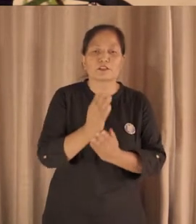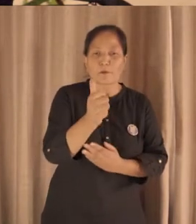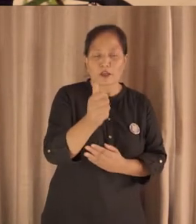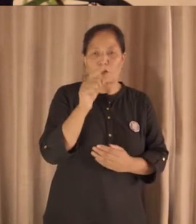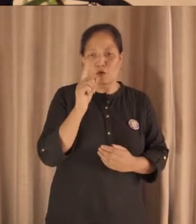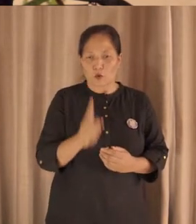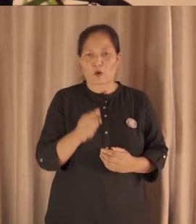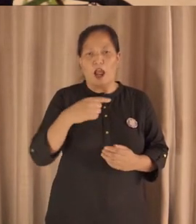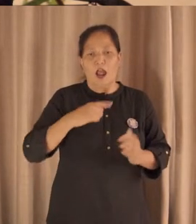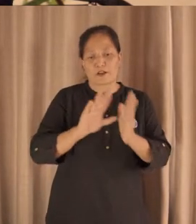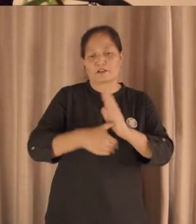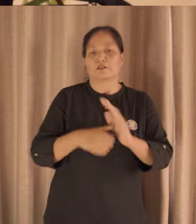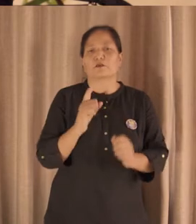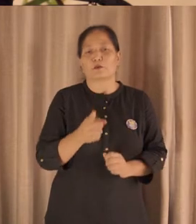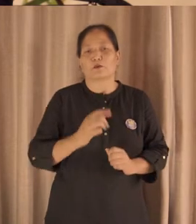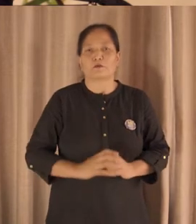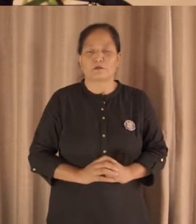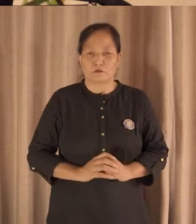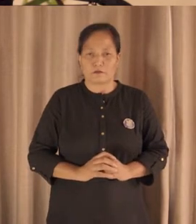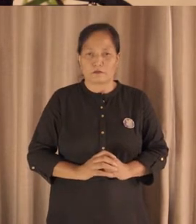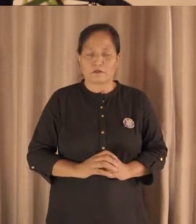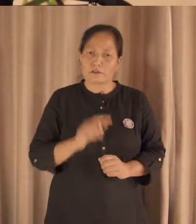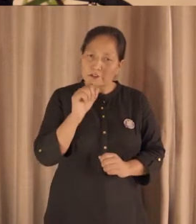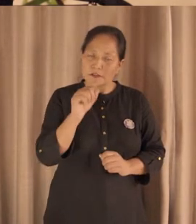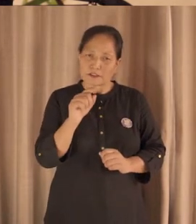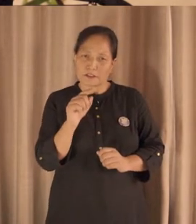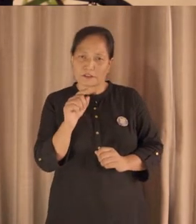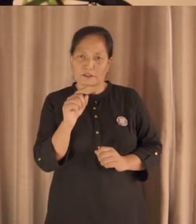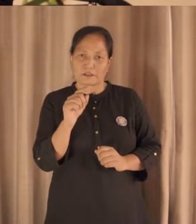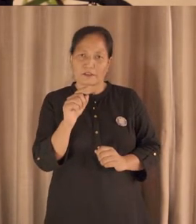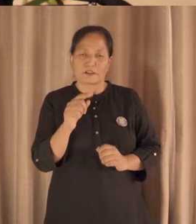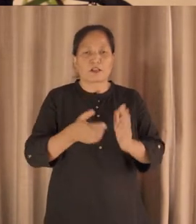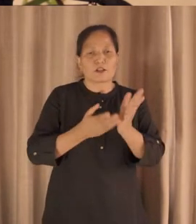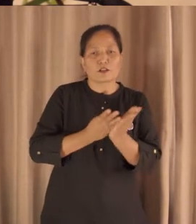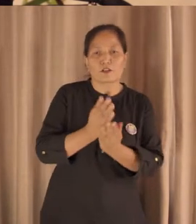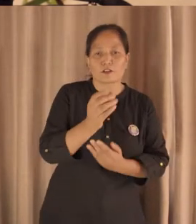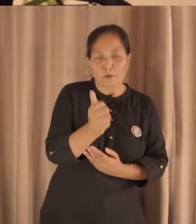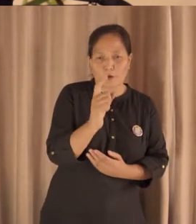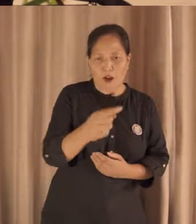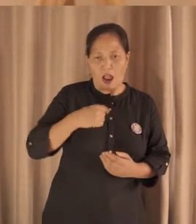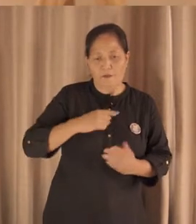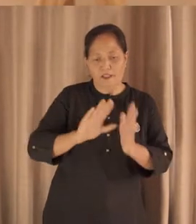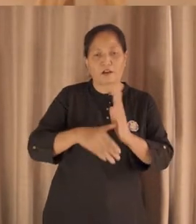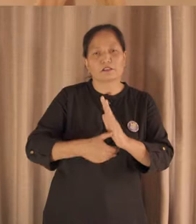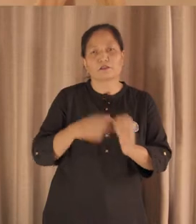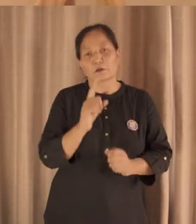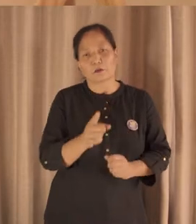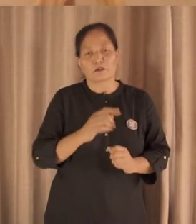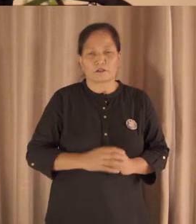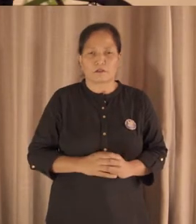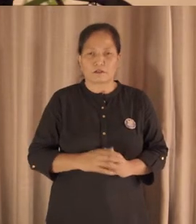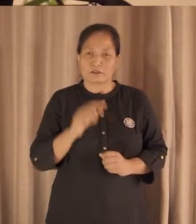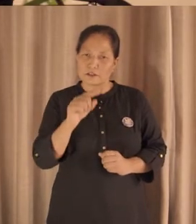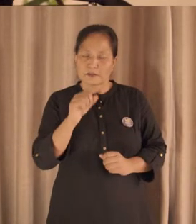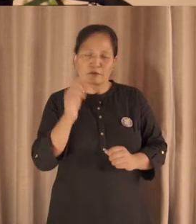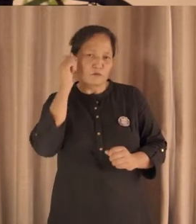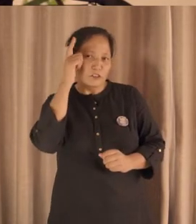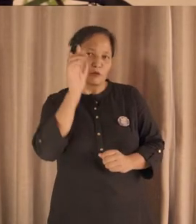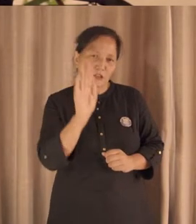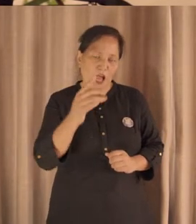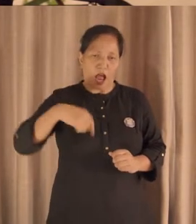policies of culture, economy, language and development and this whole is made of politics